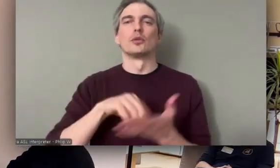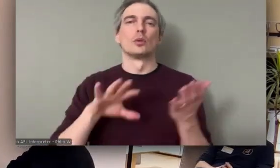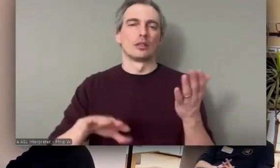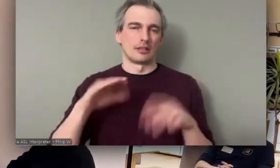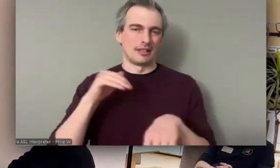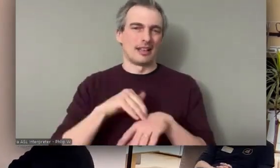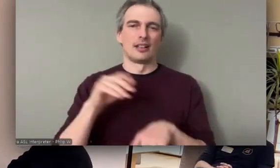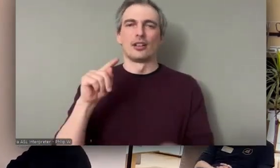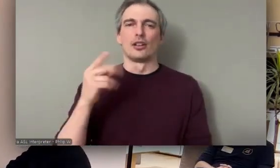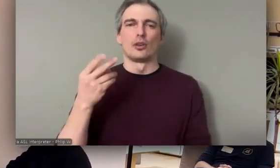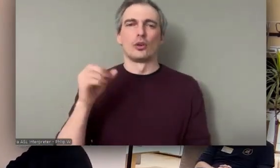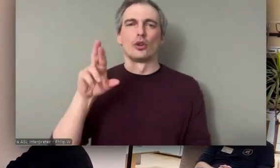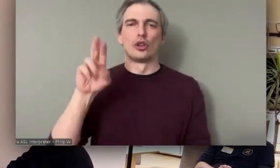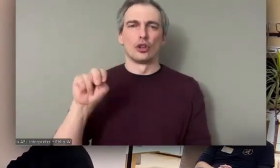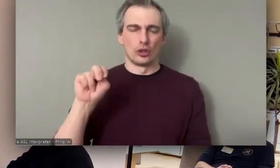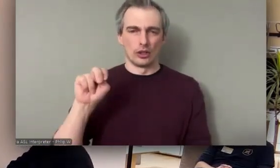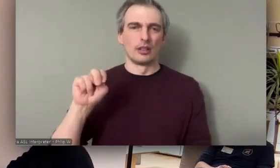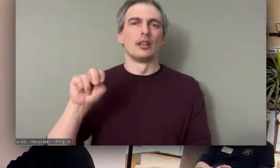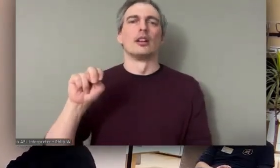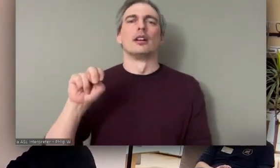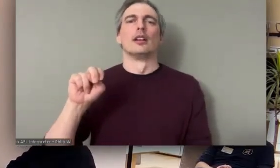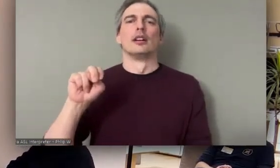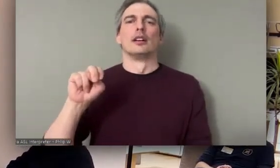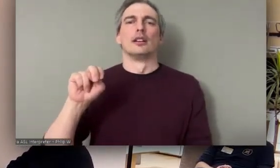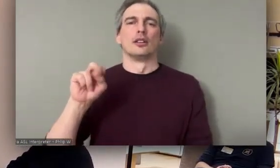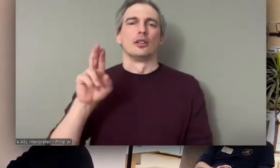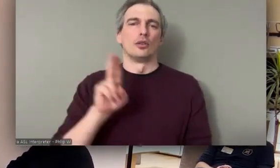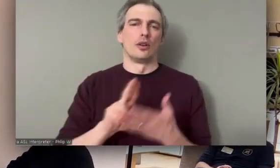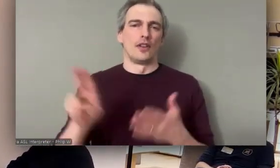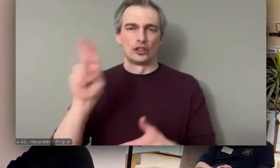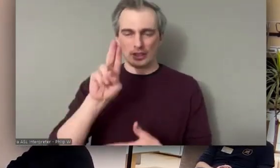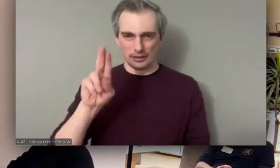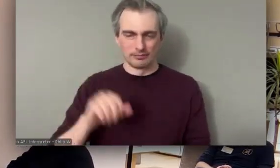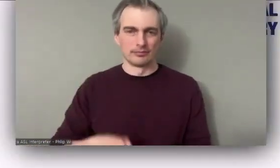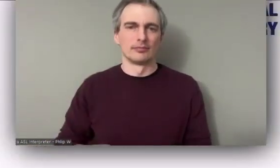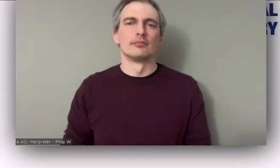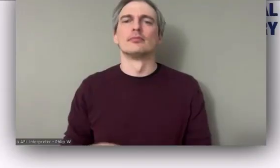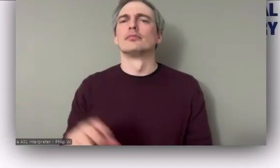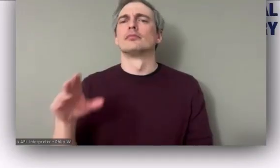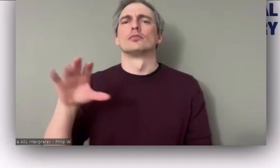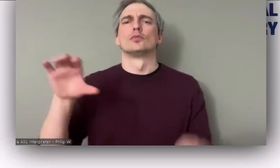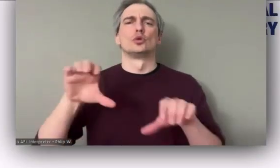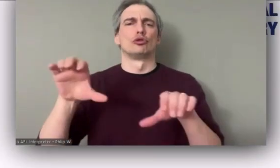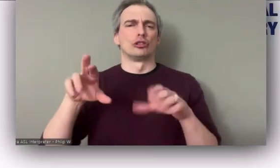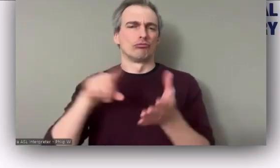So we're doing this research in VR. We're basically studying VR in higher education.